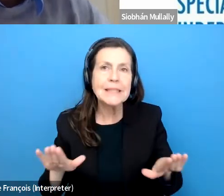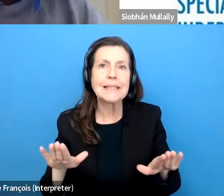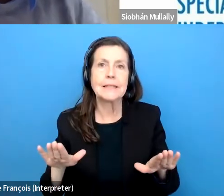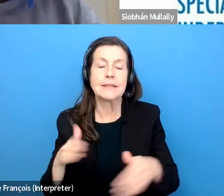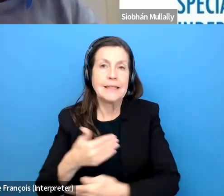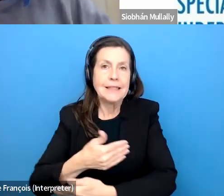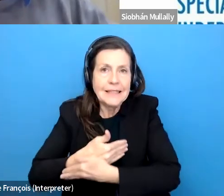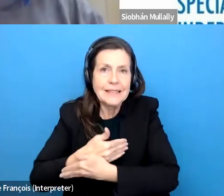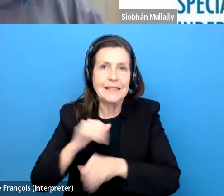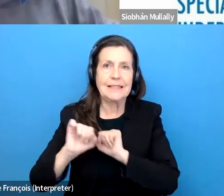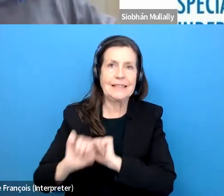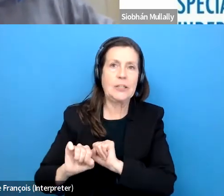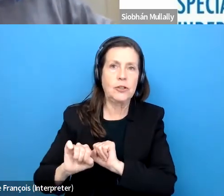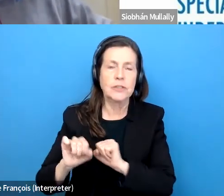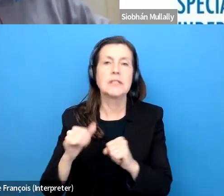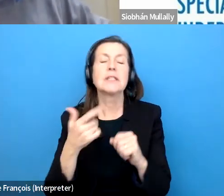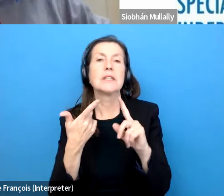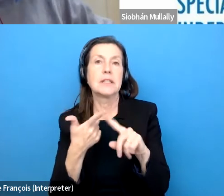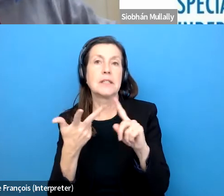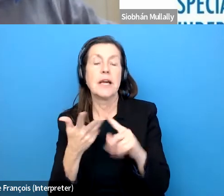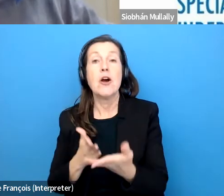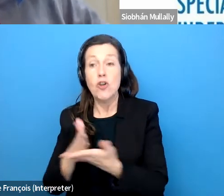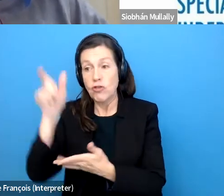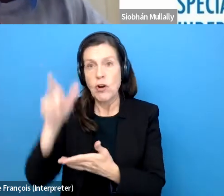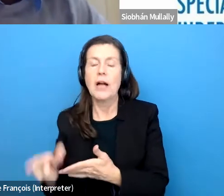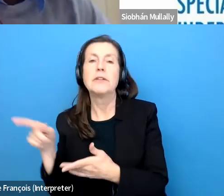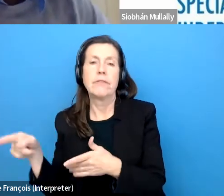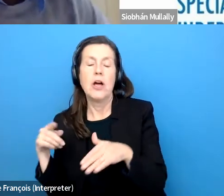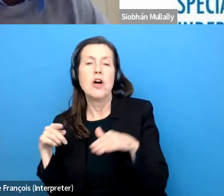and the rights of refugees and asylum seekers with disabilities